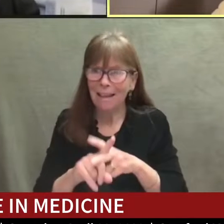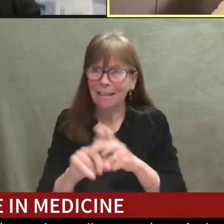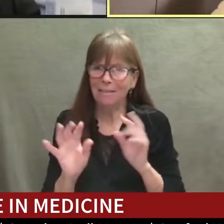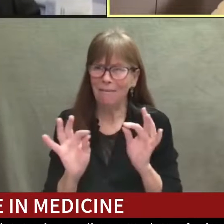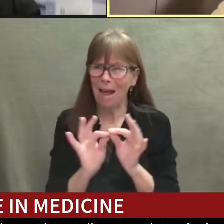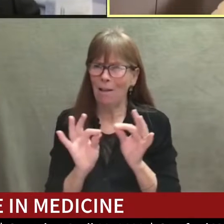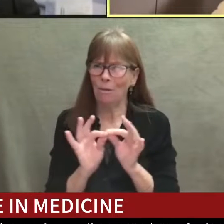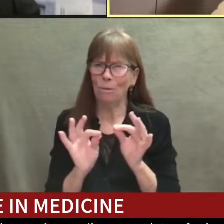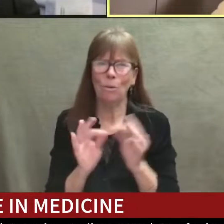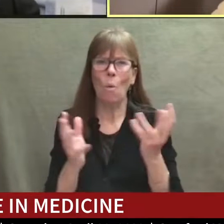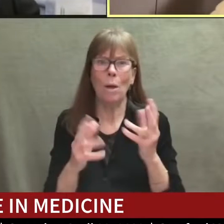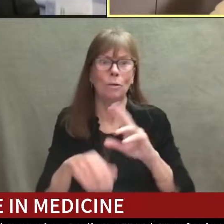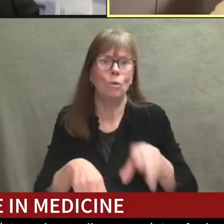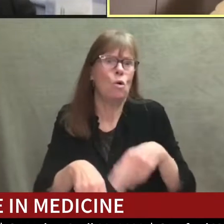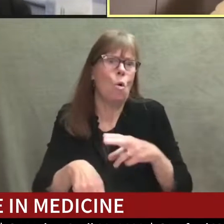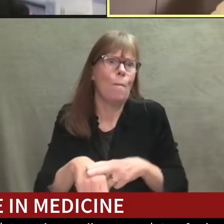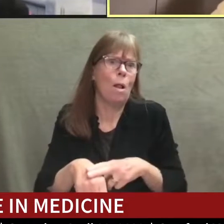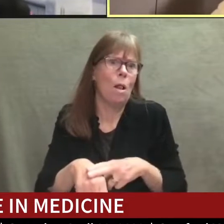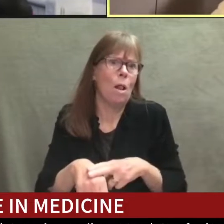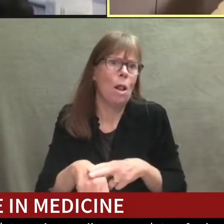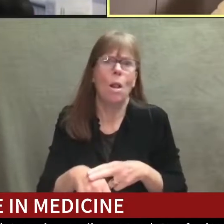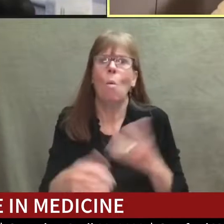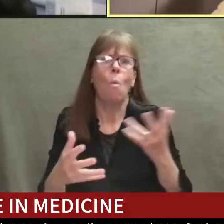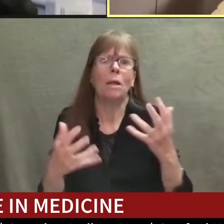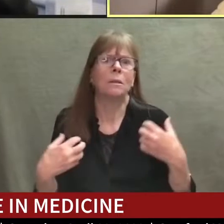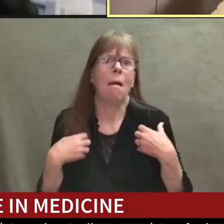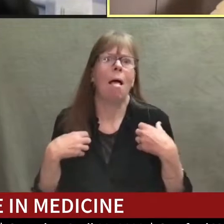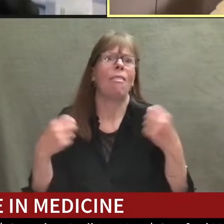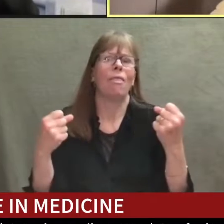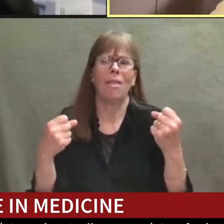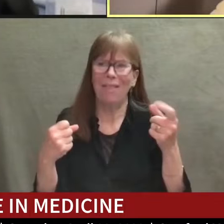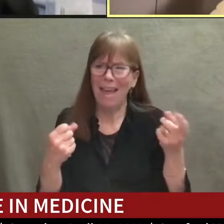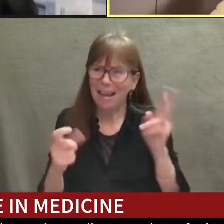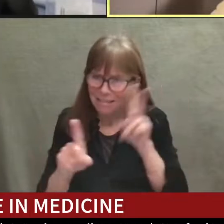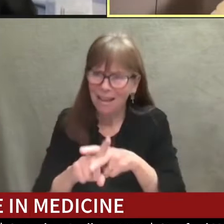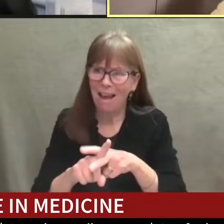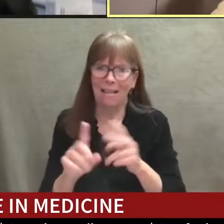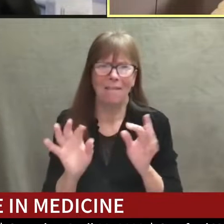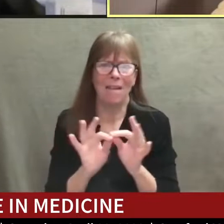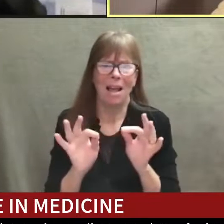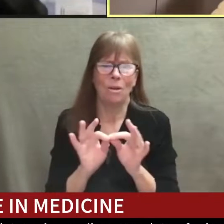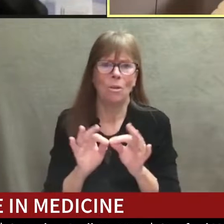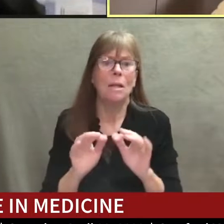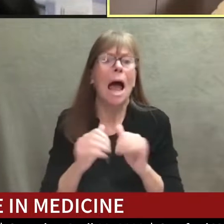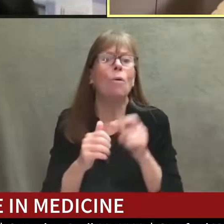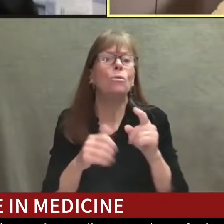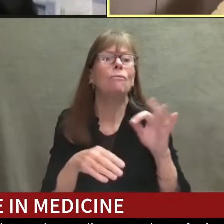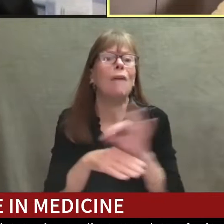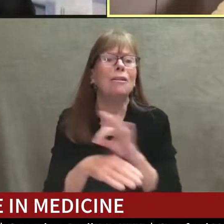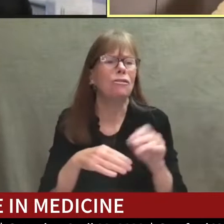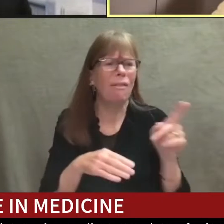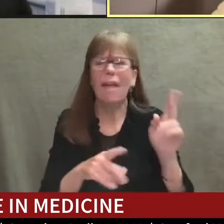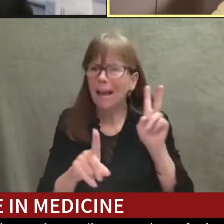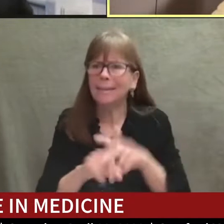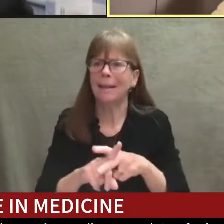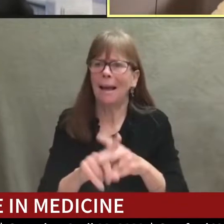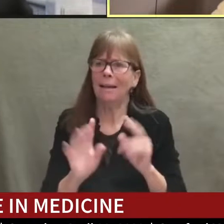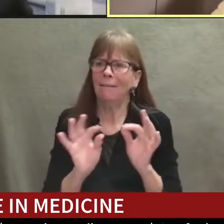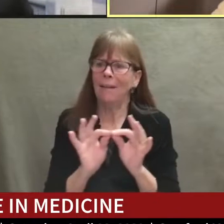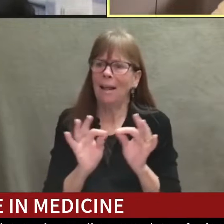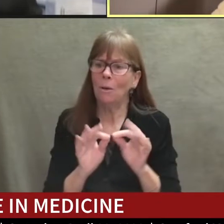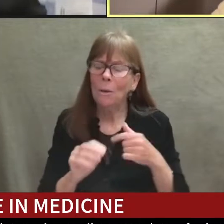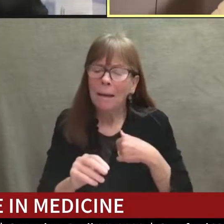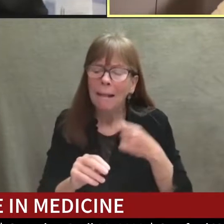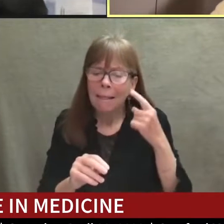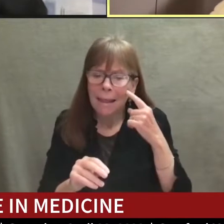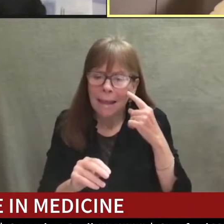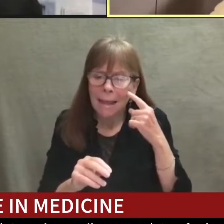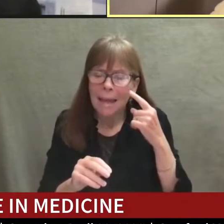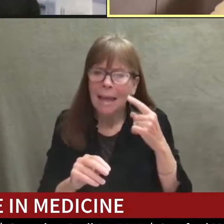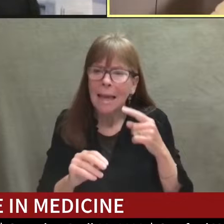what we think of as health and functioning. And I think a lot about how medical students, or any